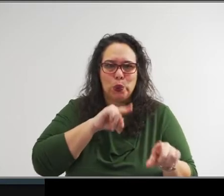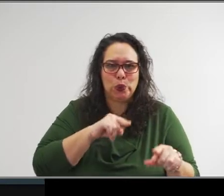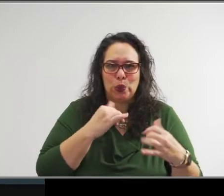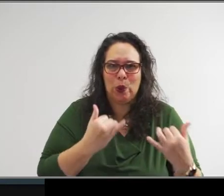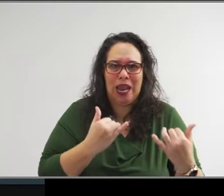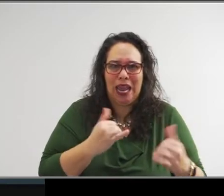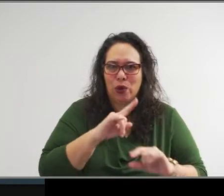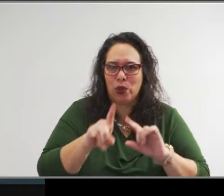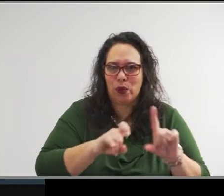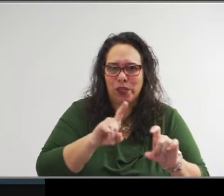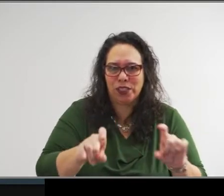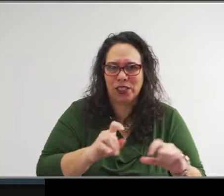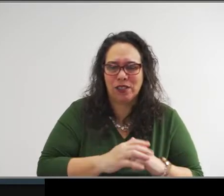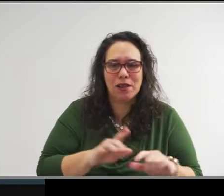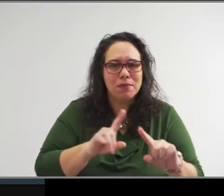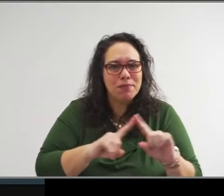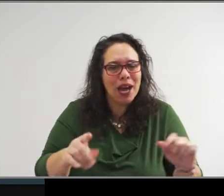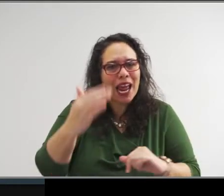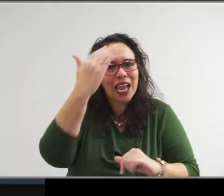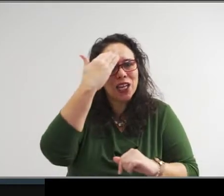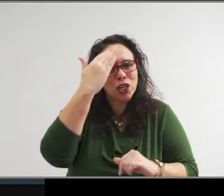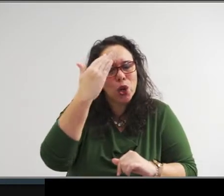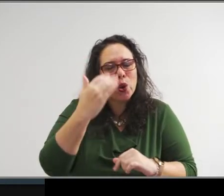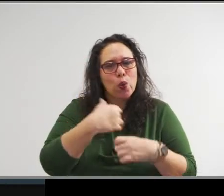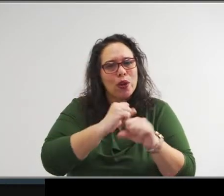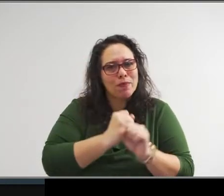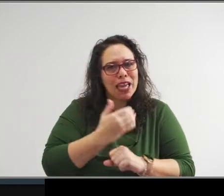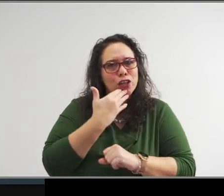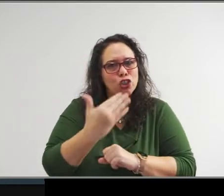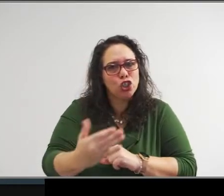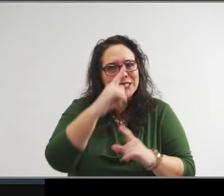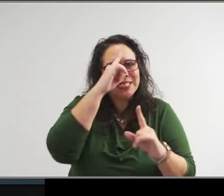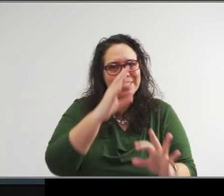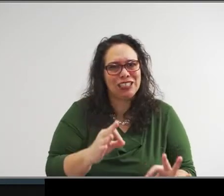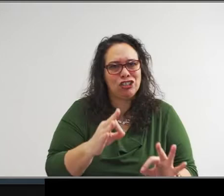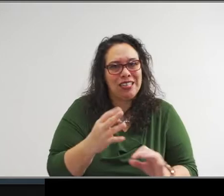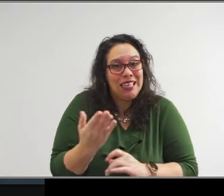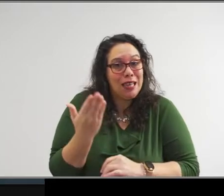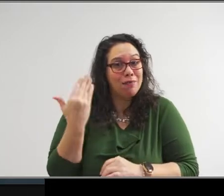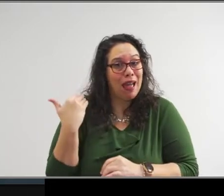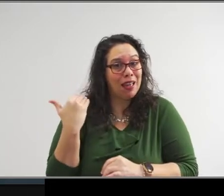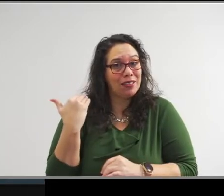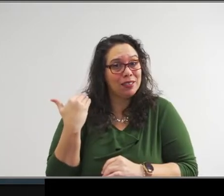I do know that we've always made good decisions in the past and that those decisions have been validated.